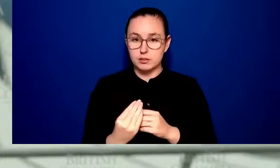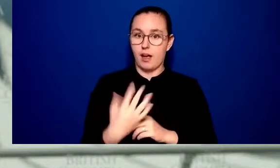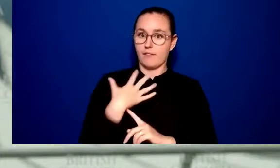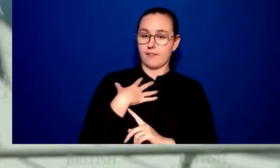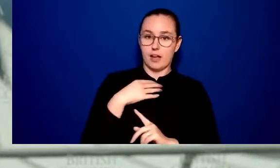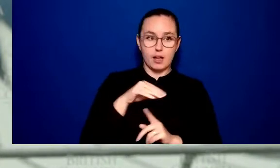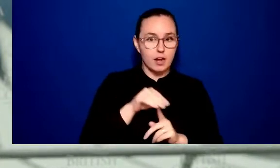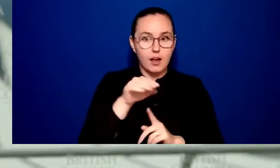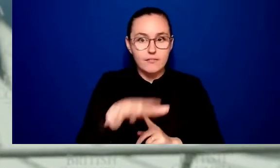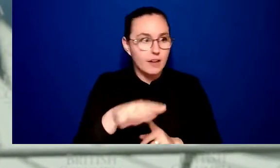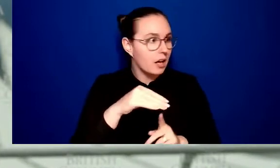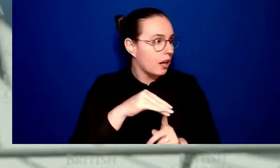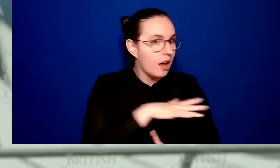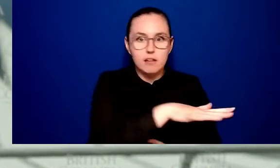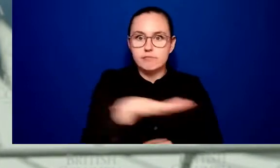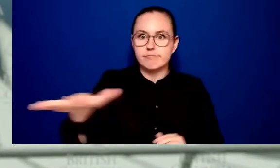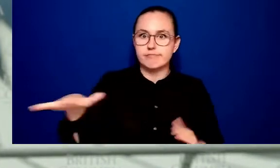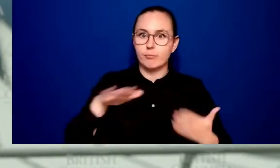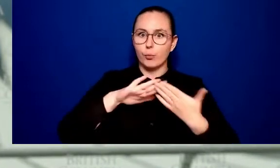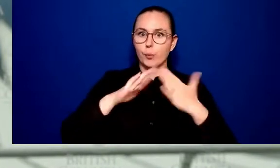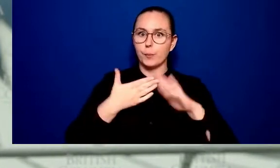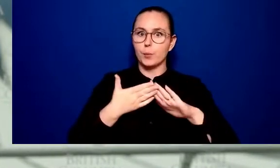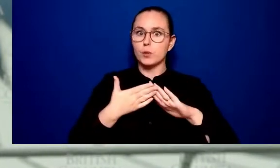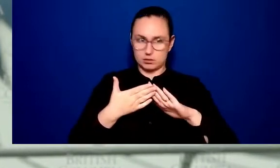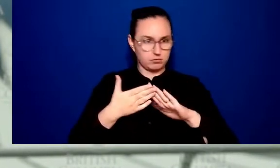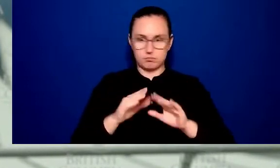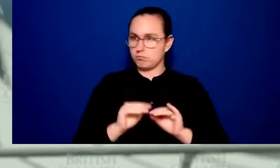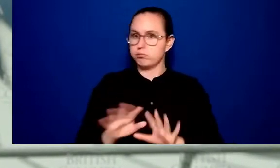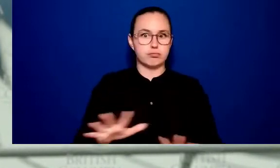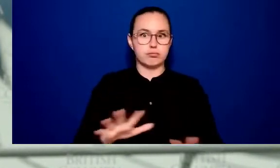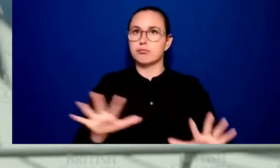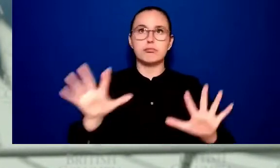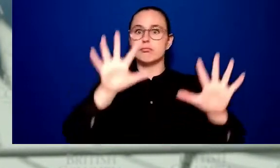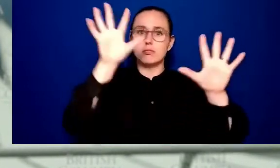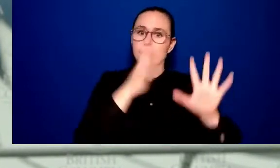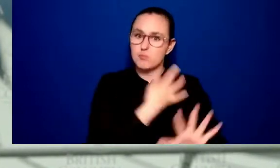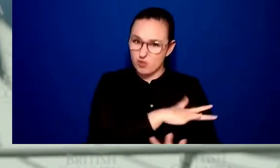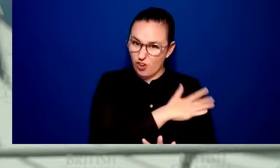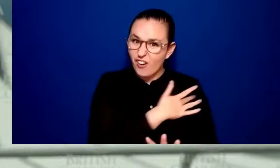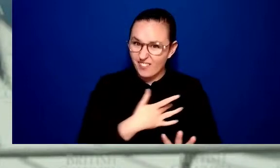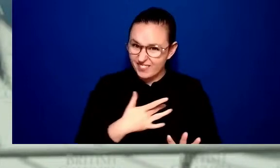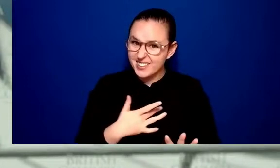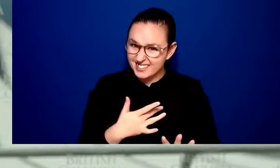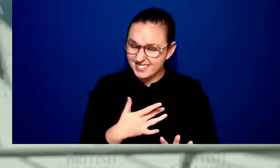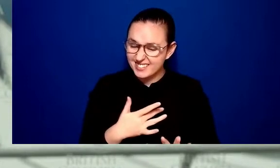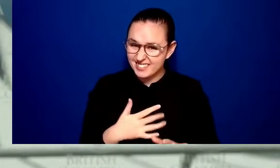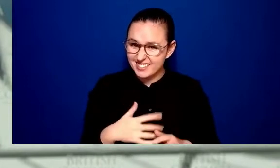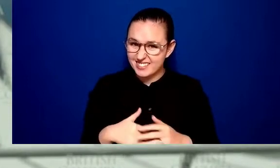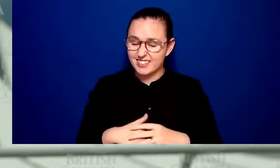our province and we're seeing that. With the challenges that